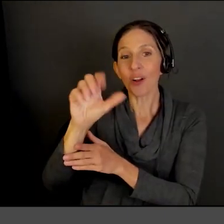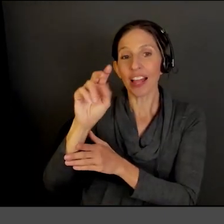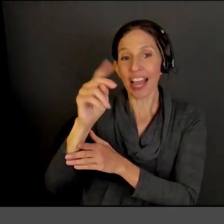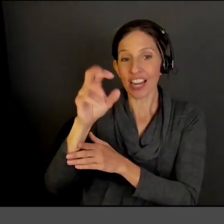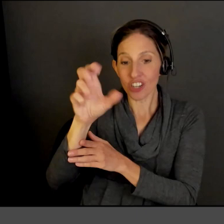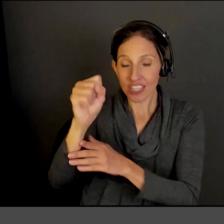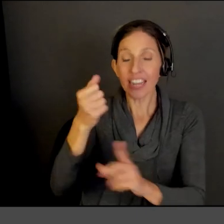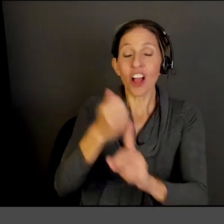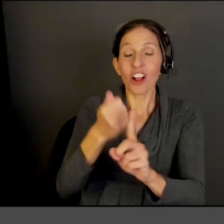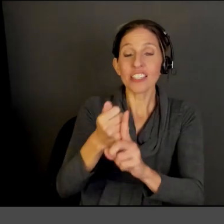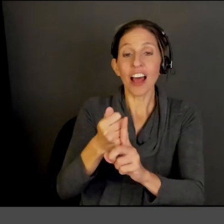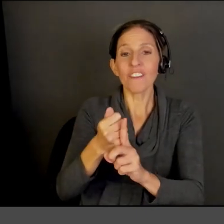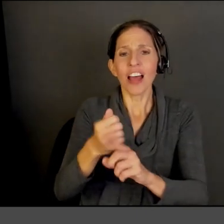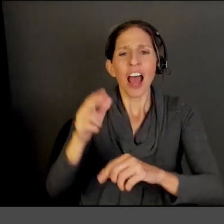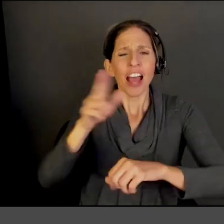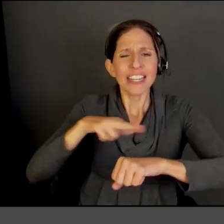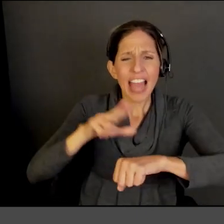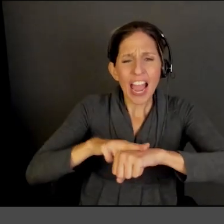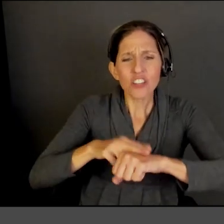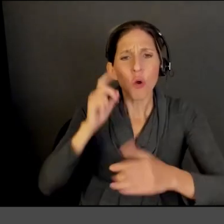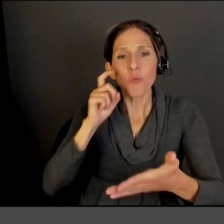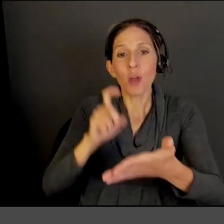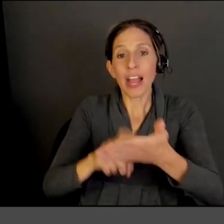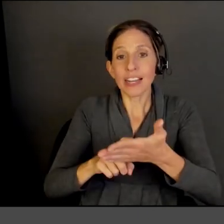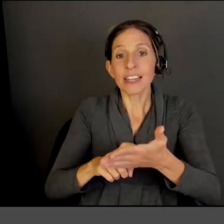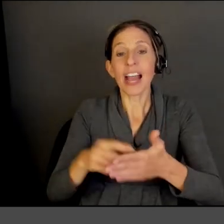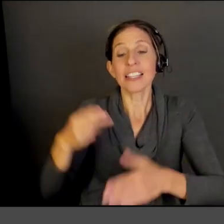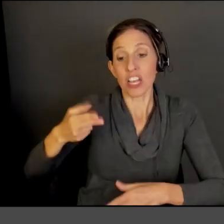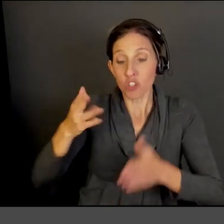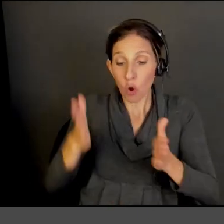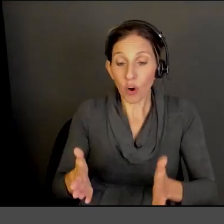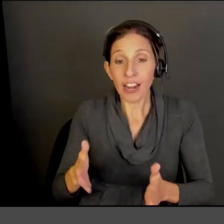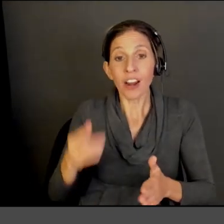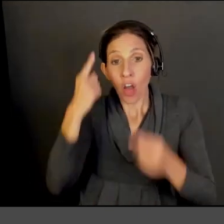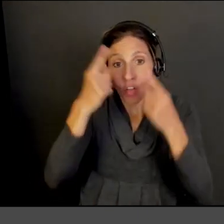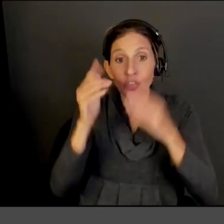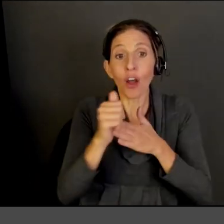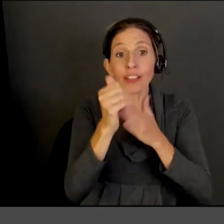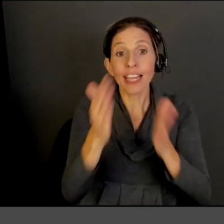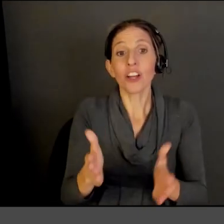AND PROFESSOR OF AFRICAN-AMERICAN STUDIES AT EMORY UNIVERSITY, WHOSE WORK EXPLORES